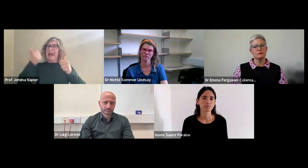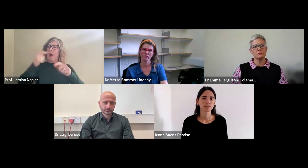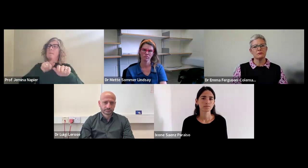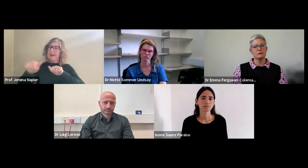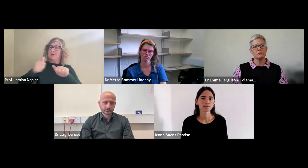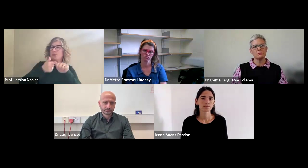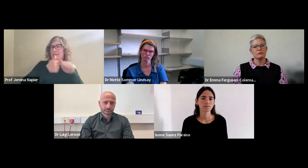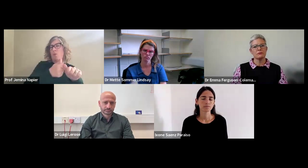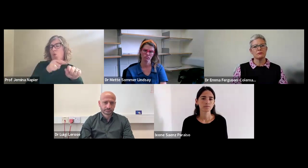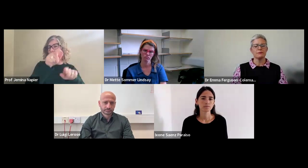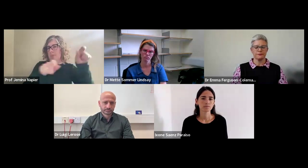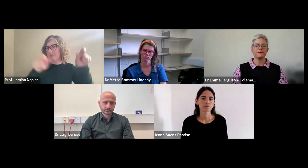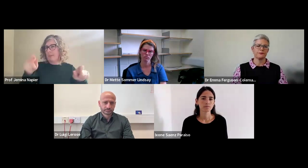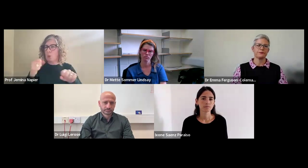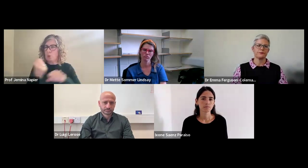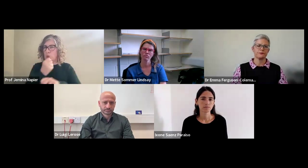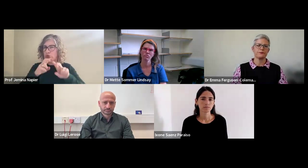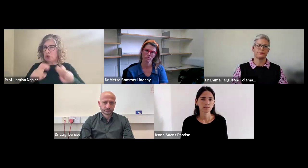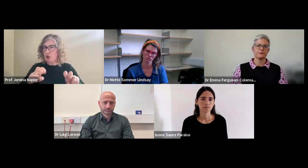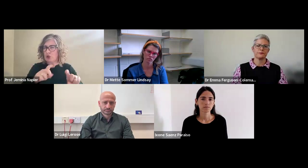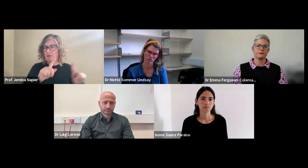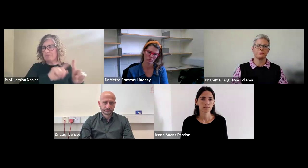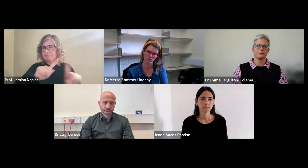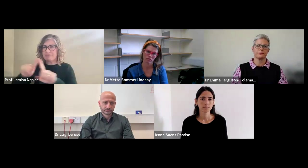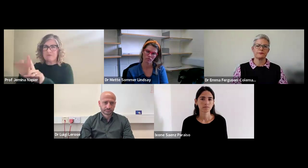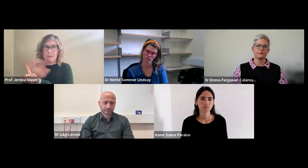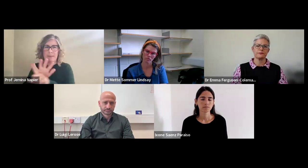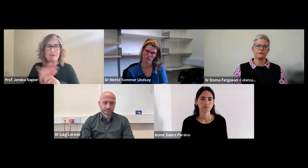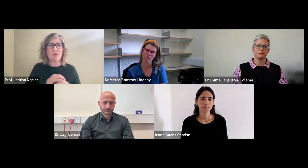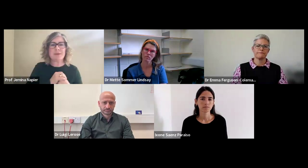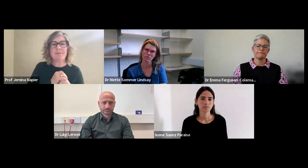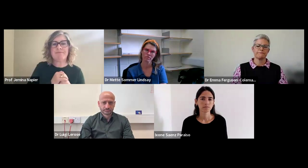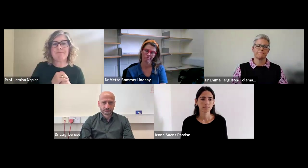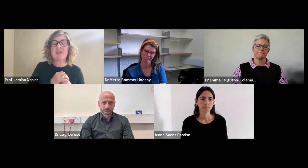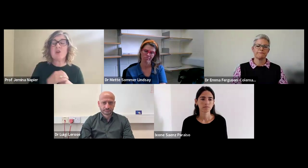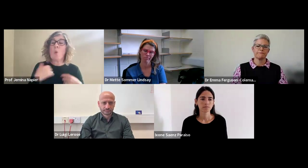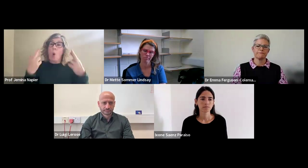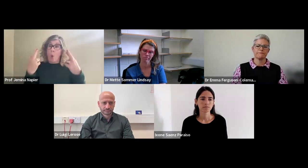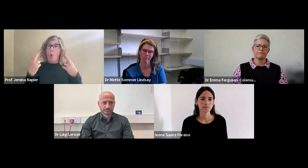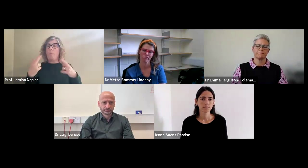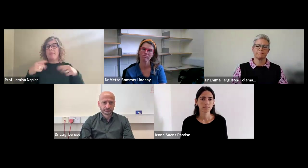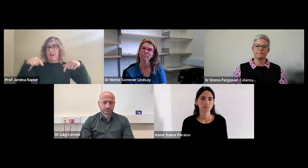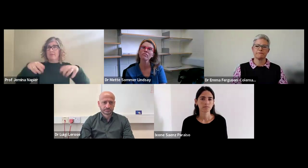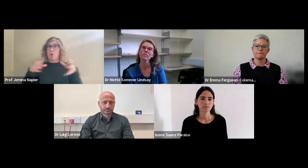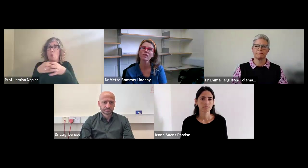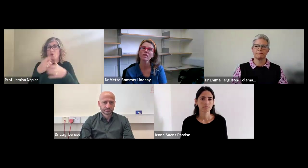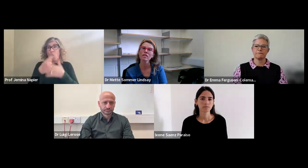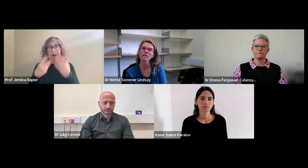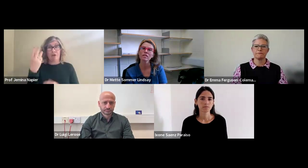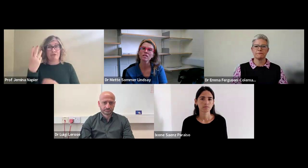so that institutions can understand how better to support researchers from different backgrounds.